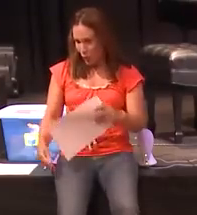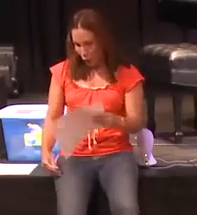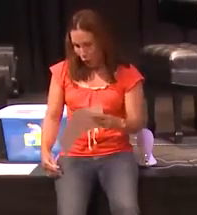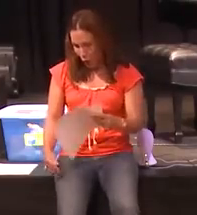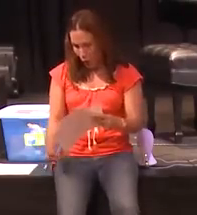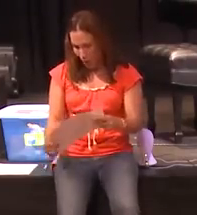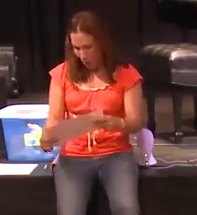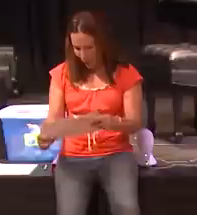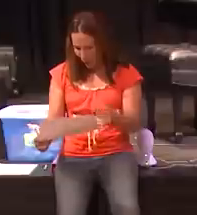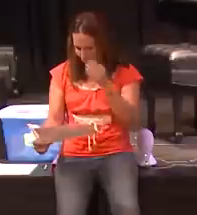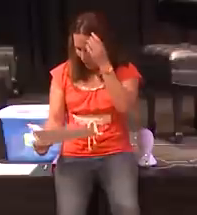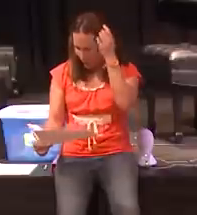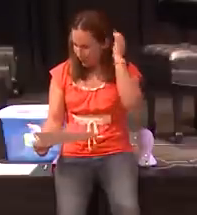You are so welcome.